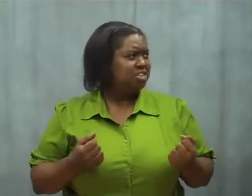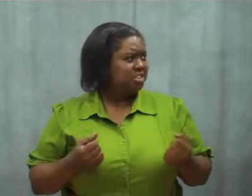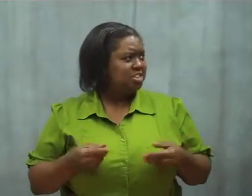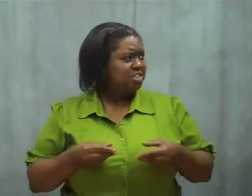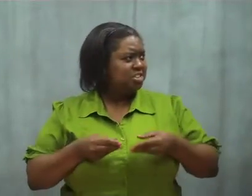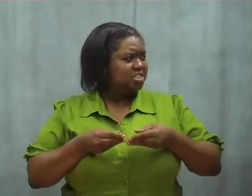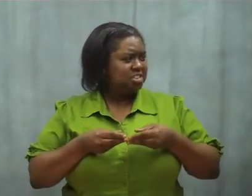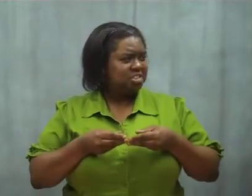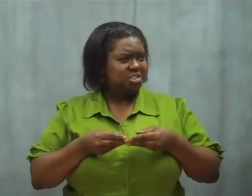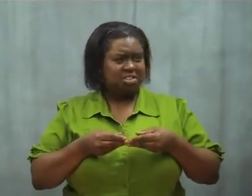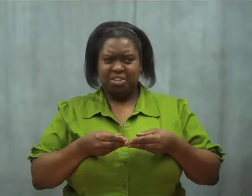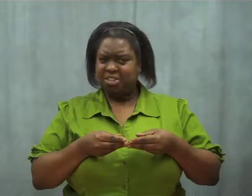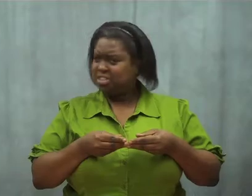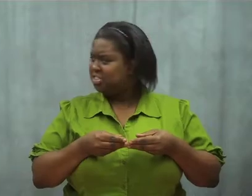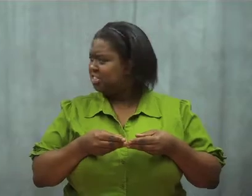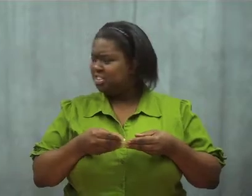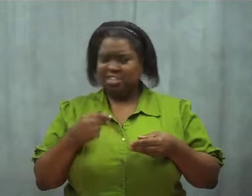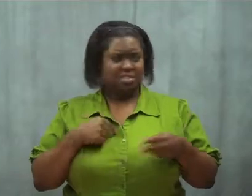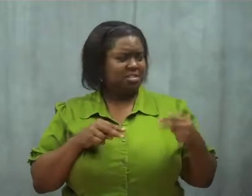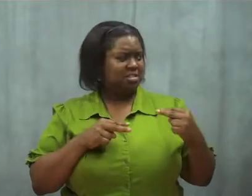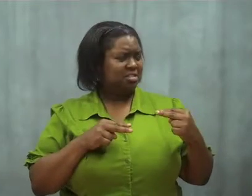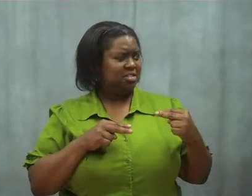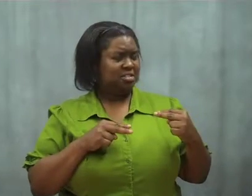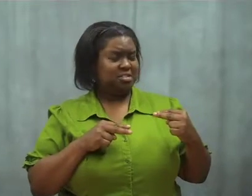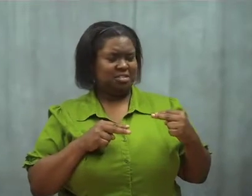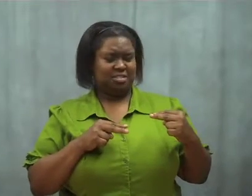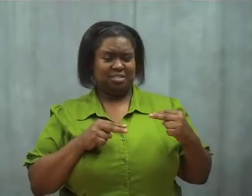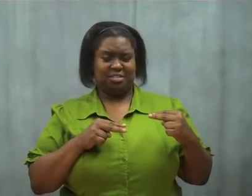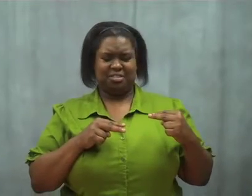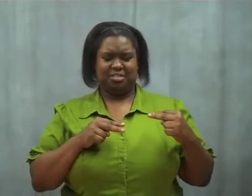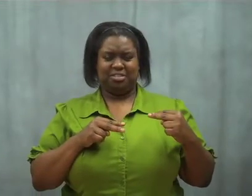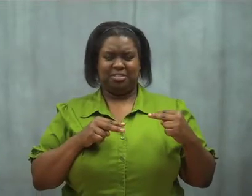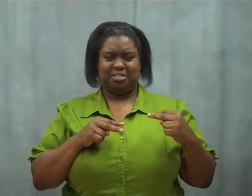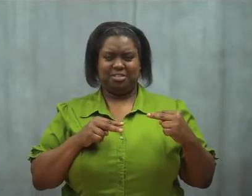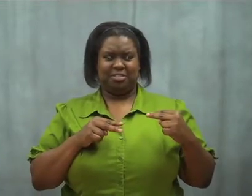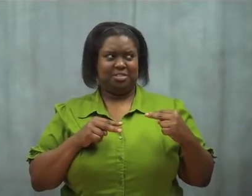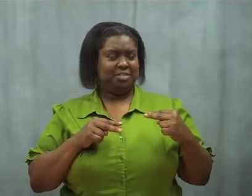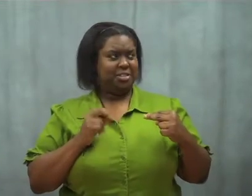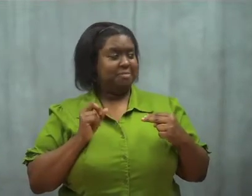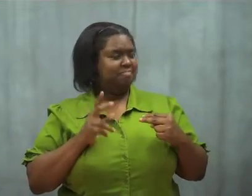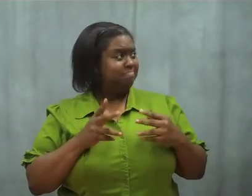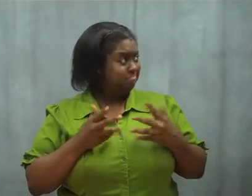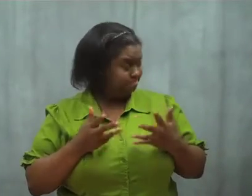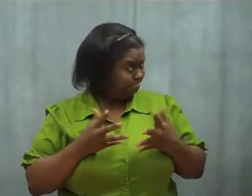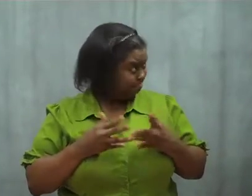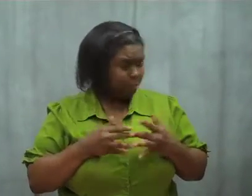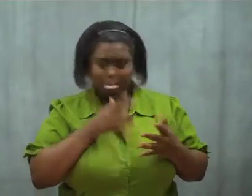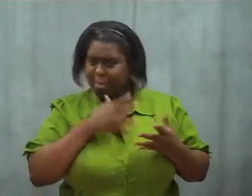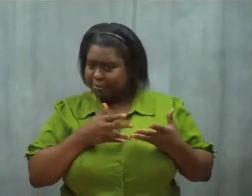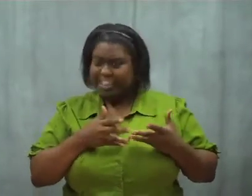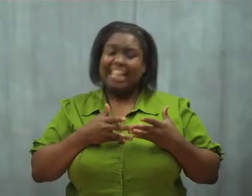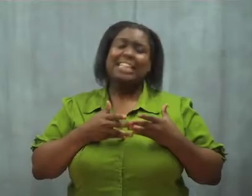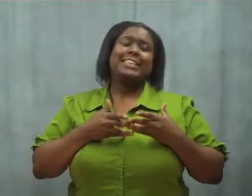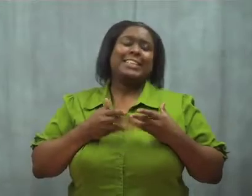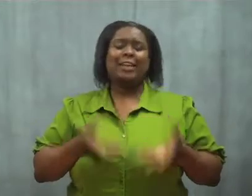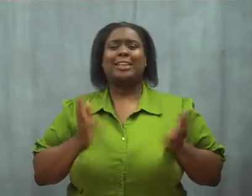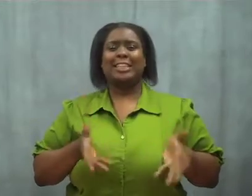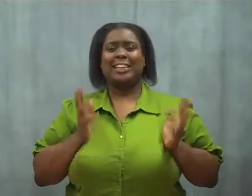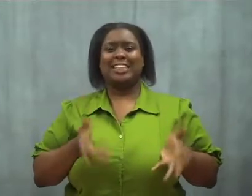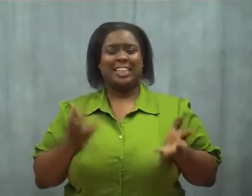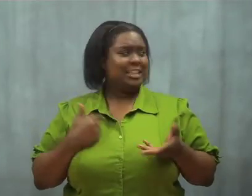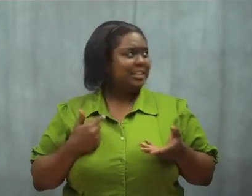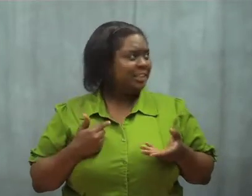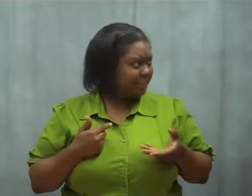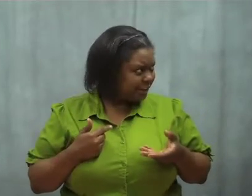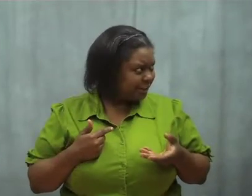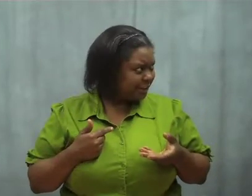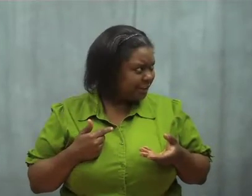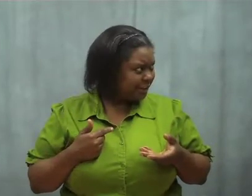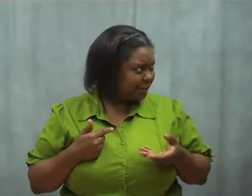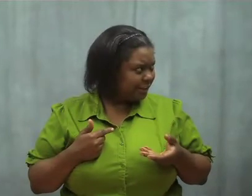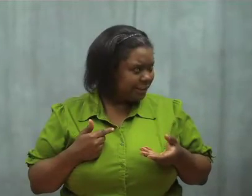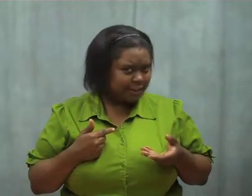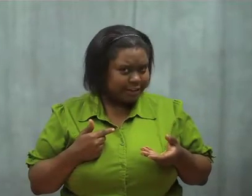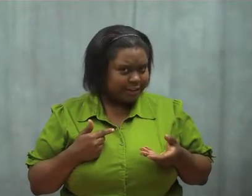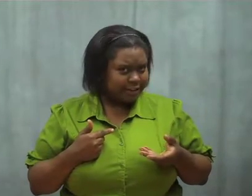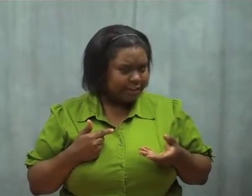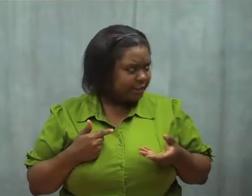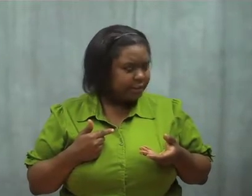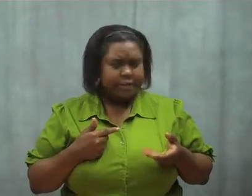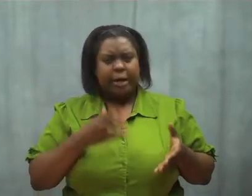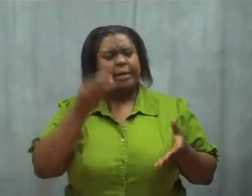My friend held the paperwork as we looked at each other.